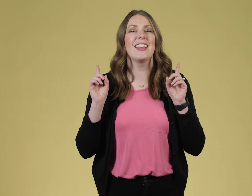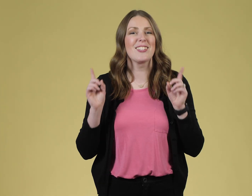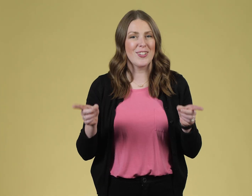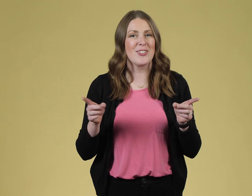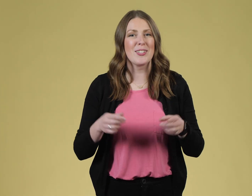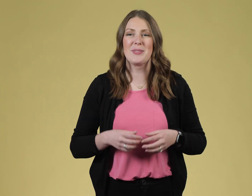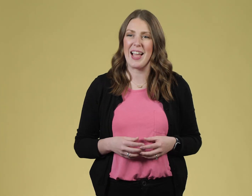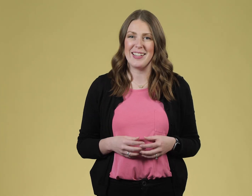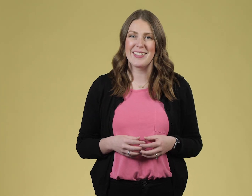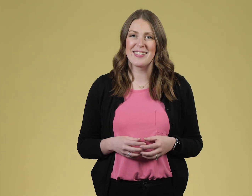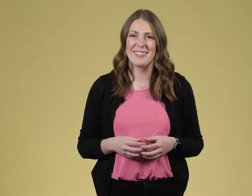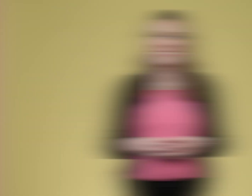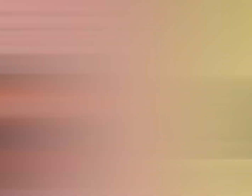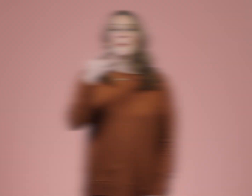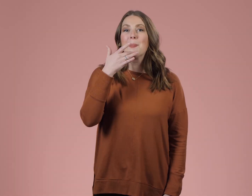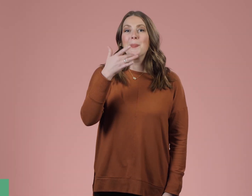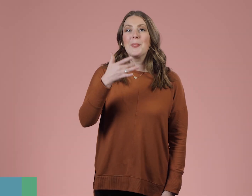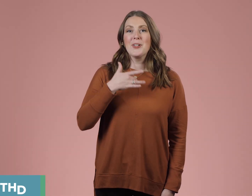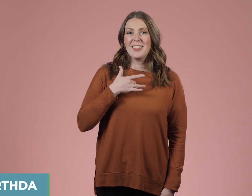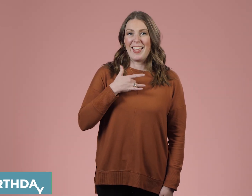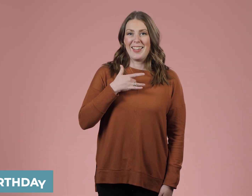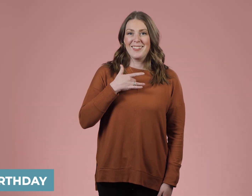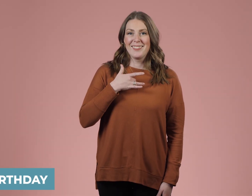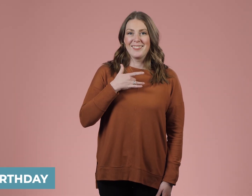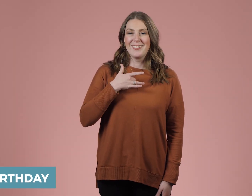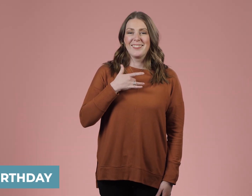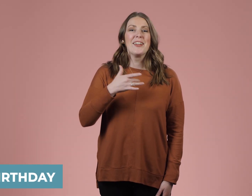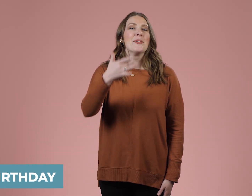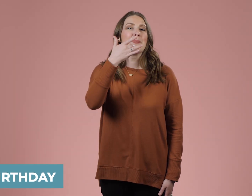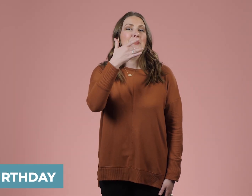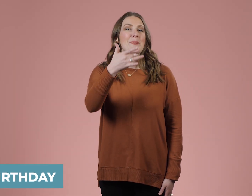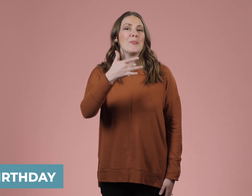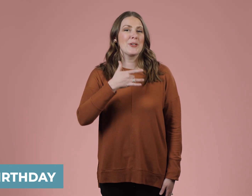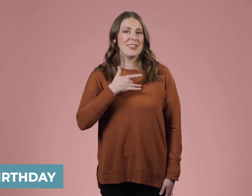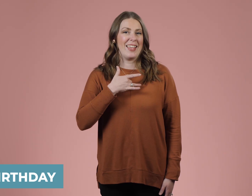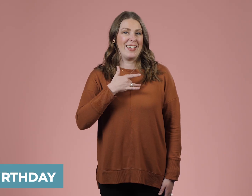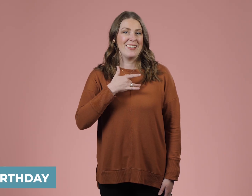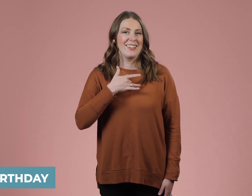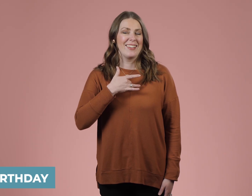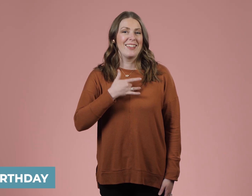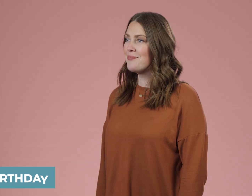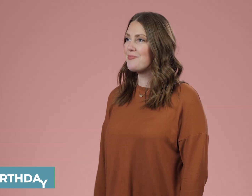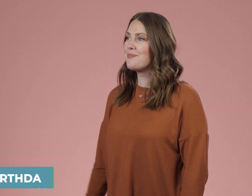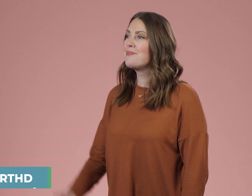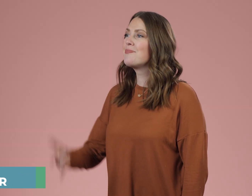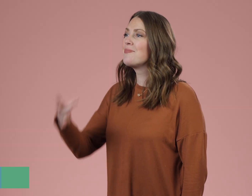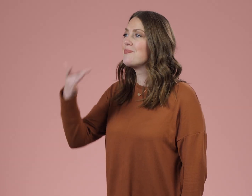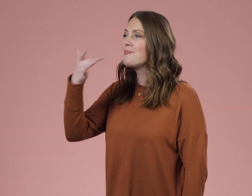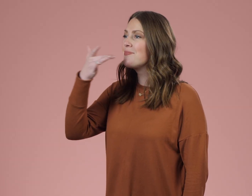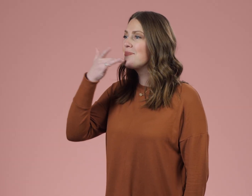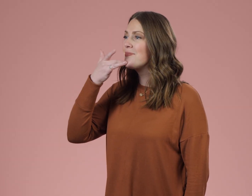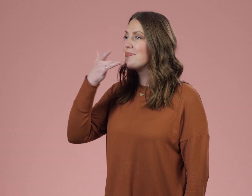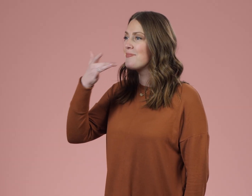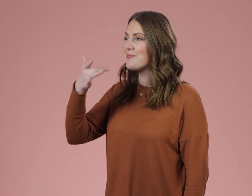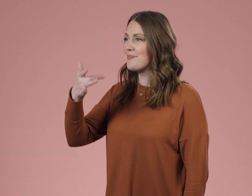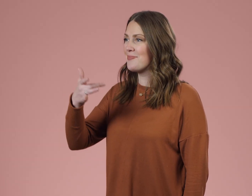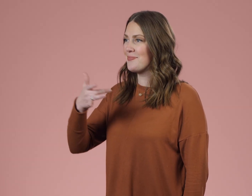let's learn some signs. 'Birthday, birthday', you're using your middle finger